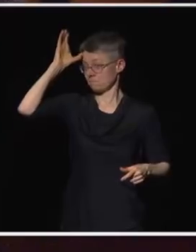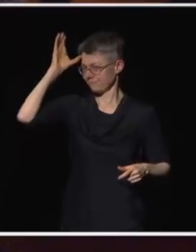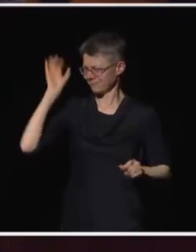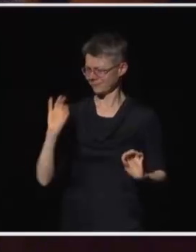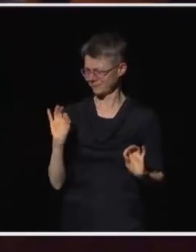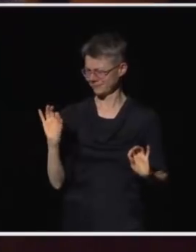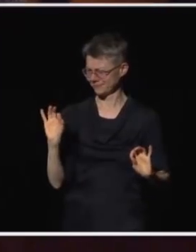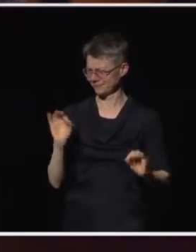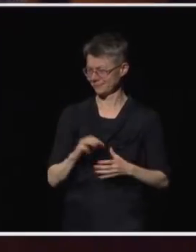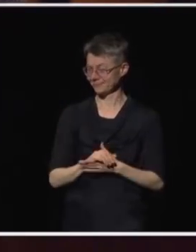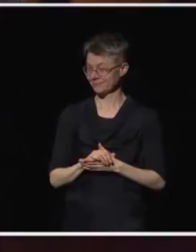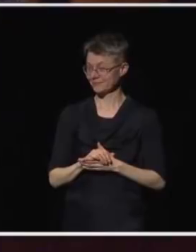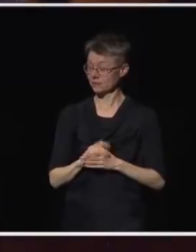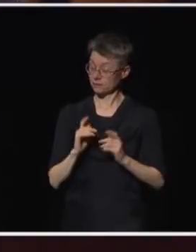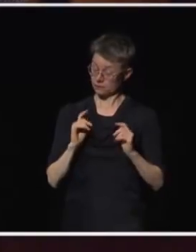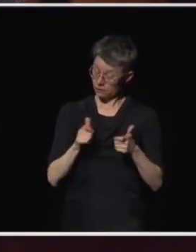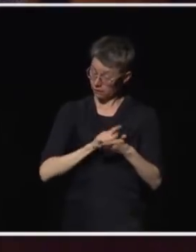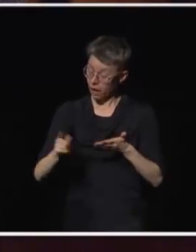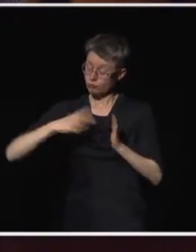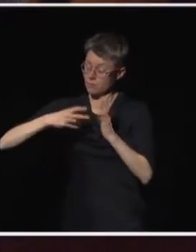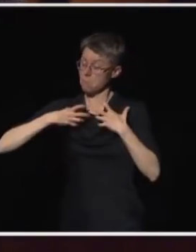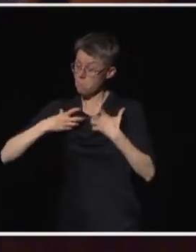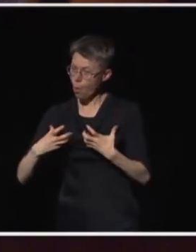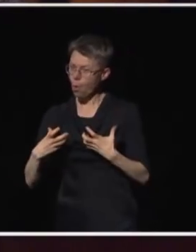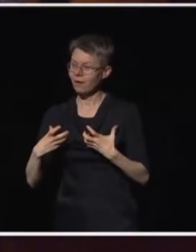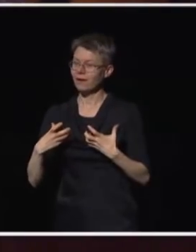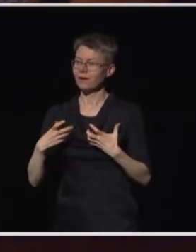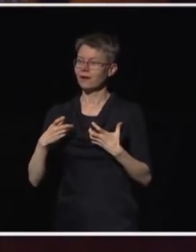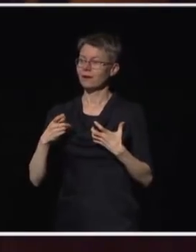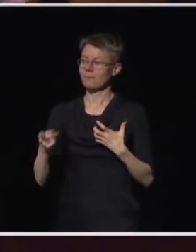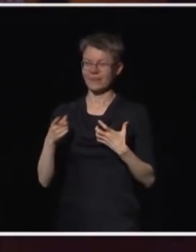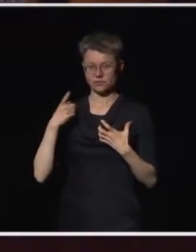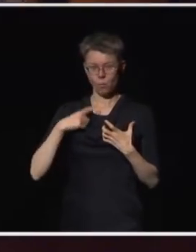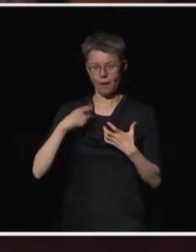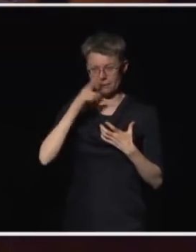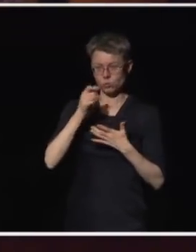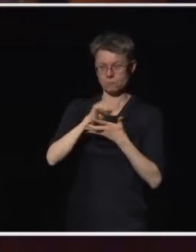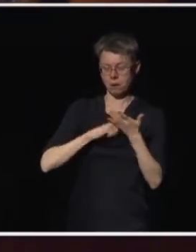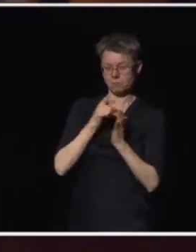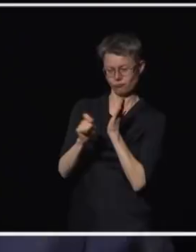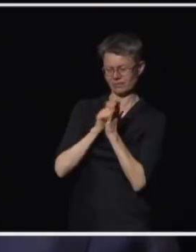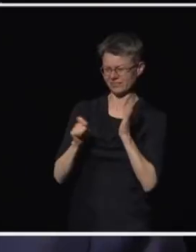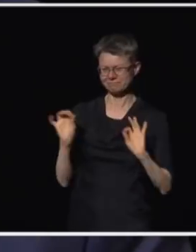You know, I've read more since then. You know what I mean? But that's not, you know, what, you know, the success is actually tied to. I was the same person.